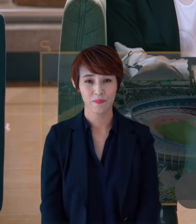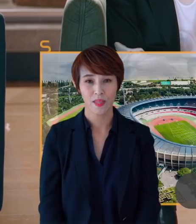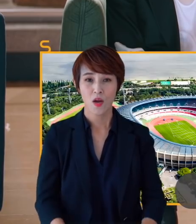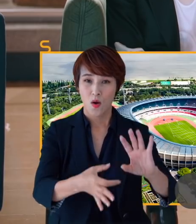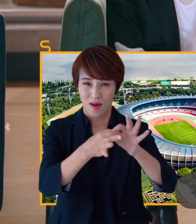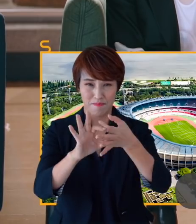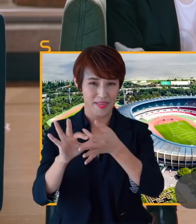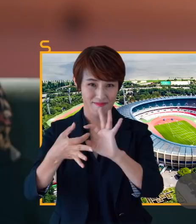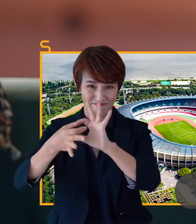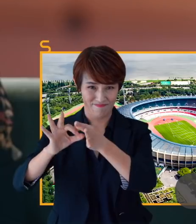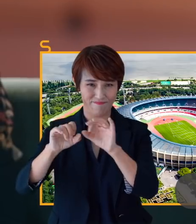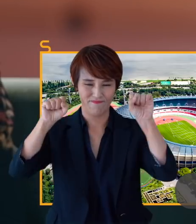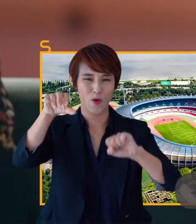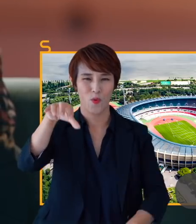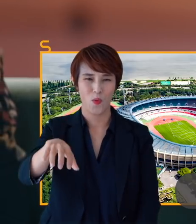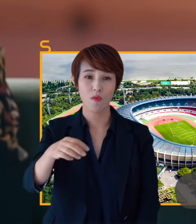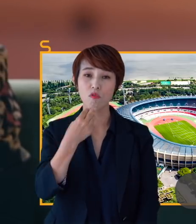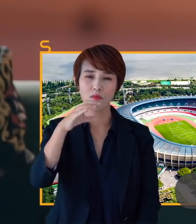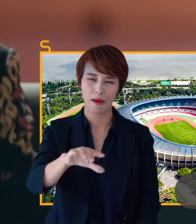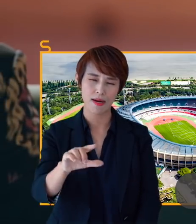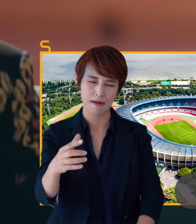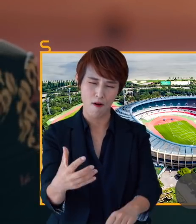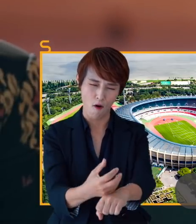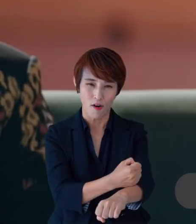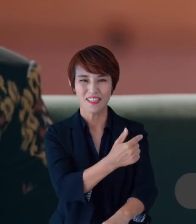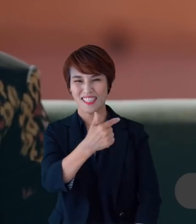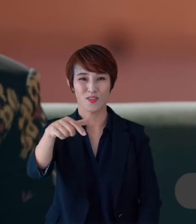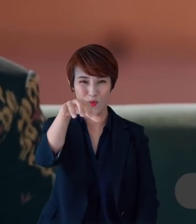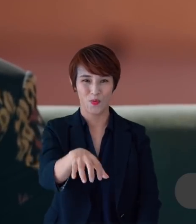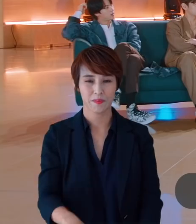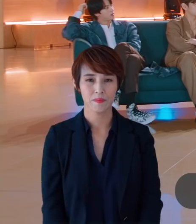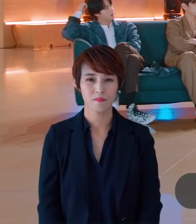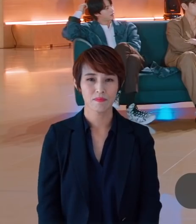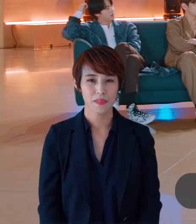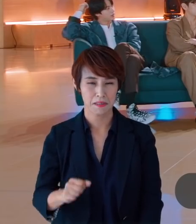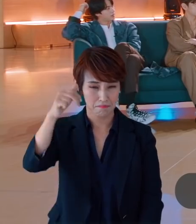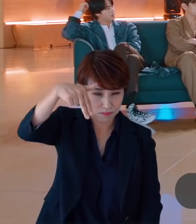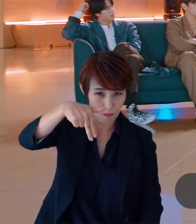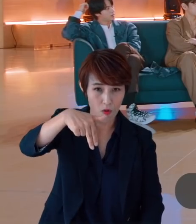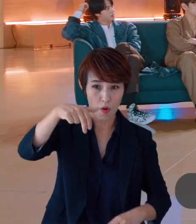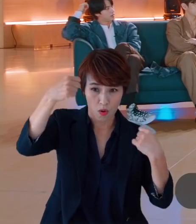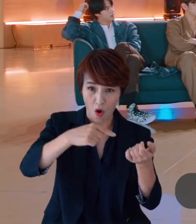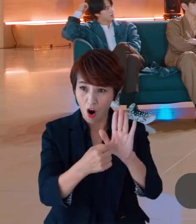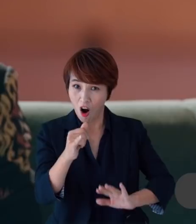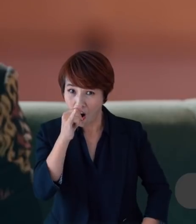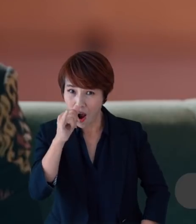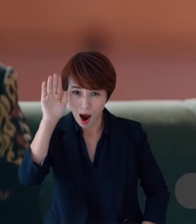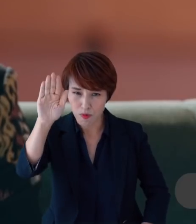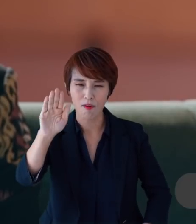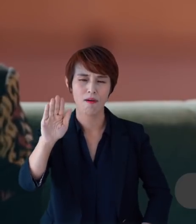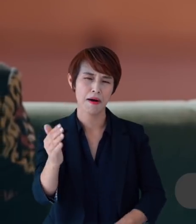Jimin: And for me, it’s the Olympic Main Stadium. It’s the largest stadium in Seoul, yet grew even more popular after our performance there, right?